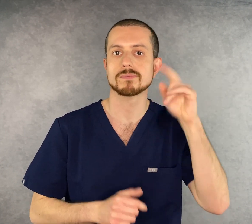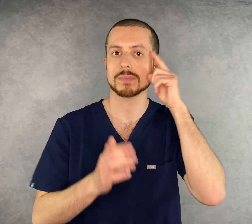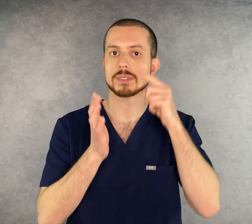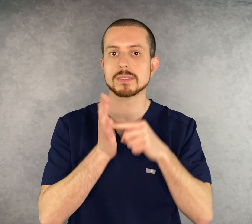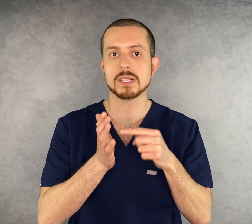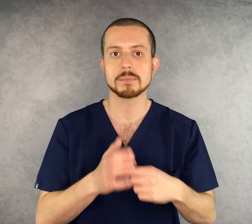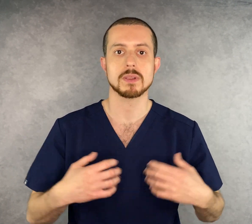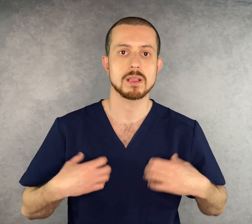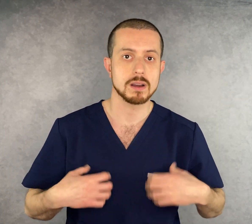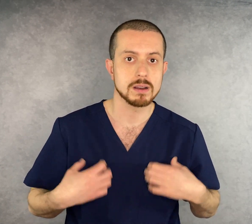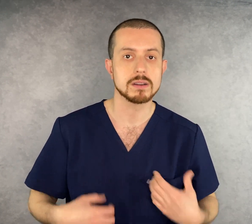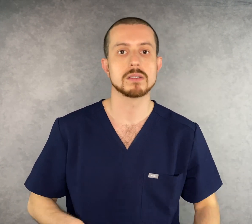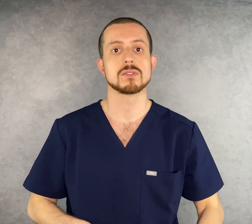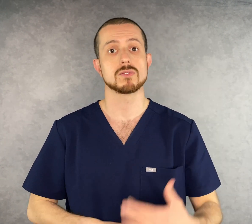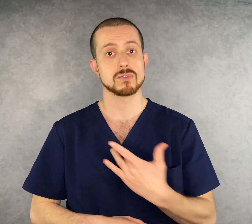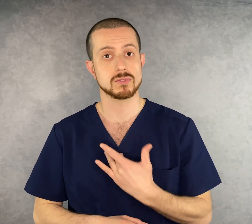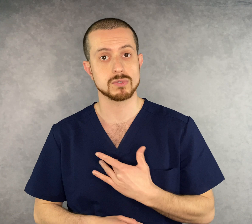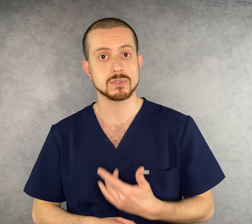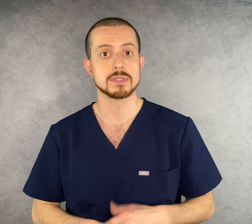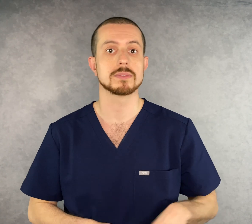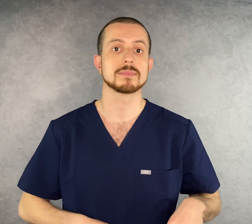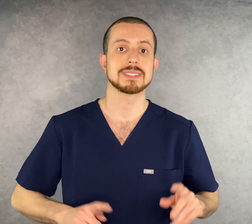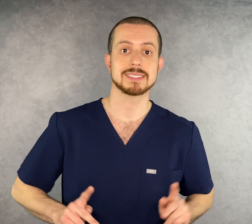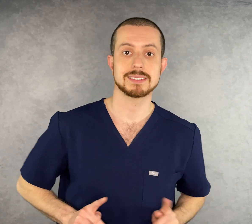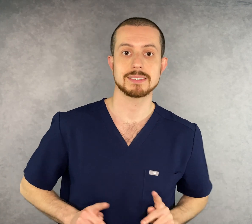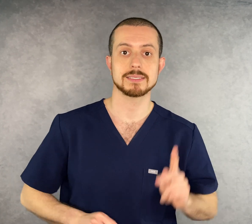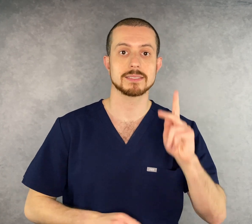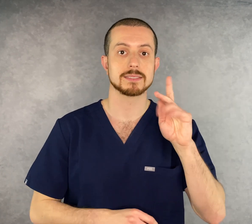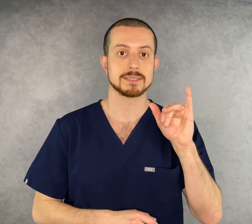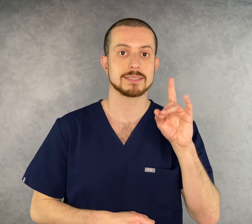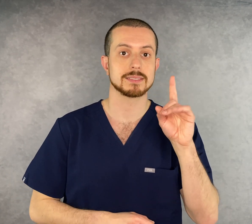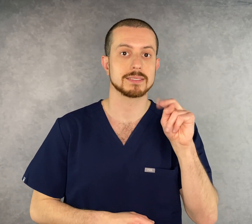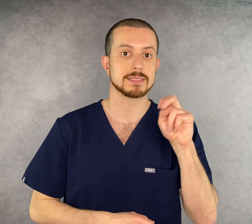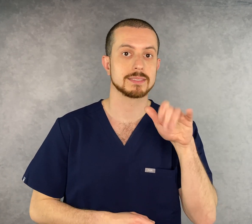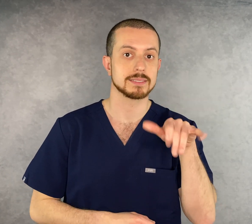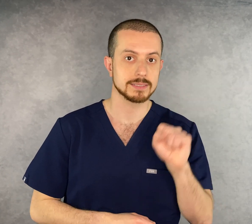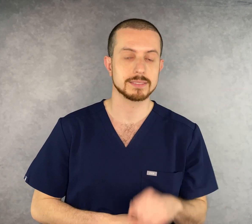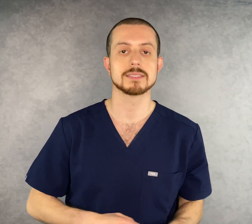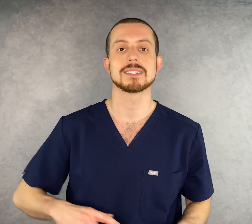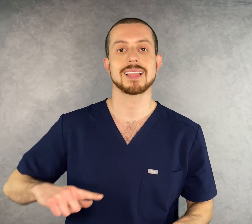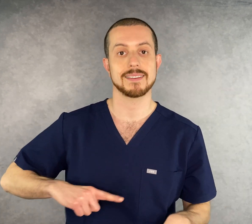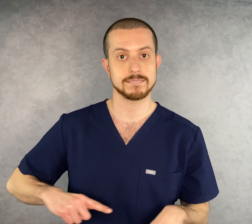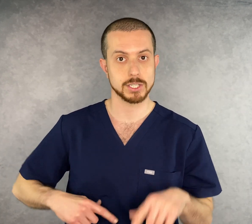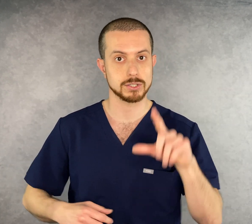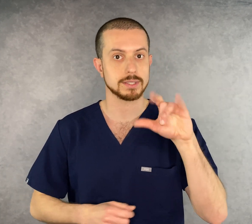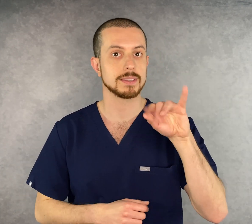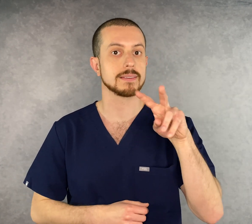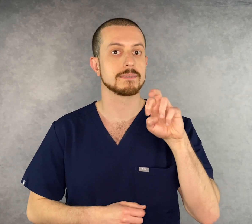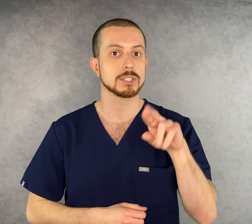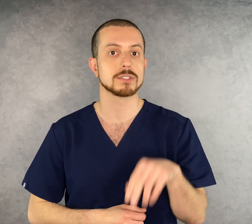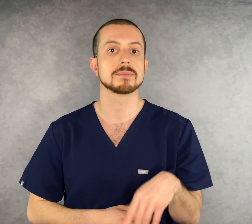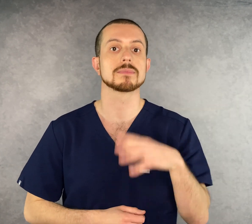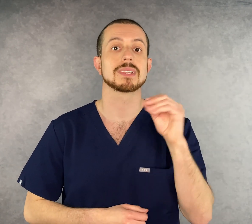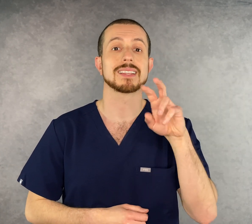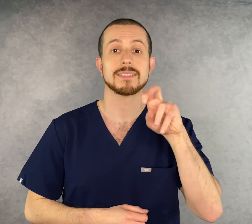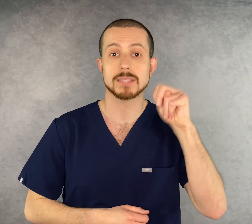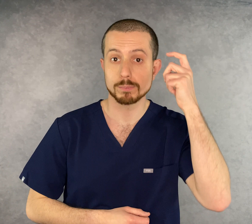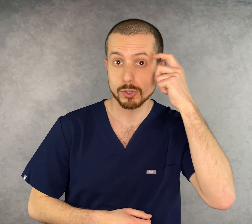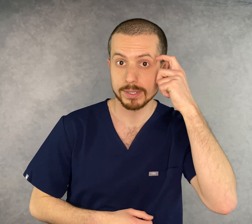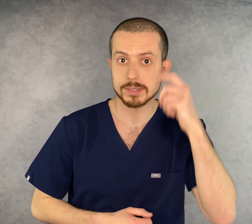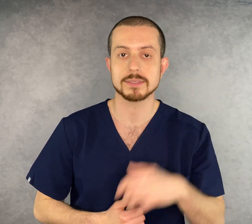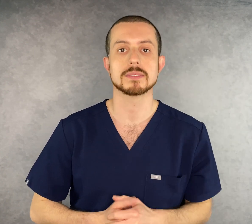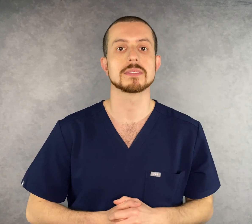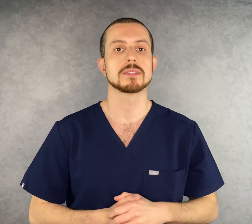the lungs, heart, kidneys, liver, and even the brain.